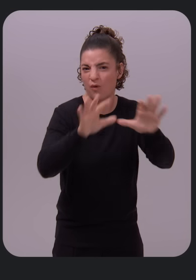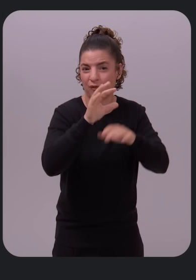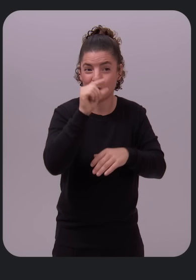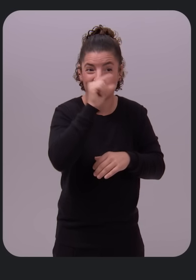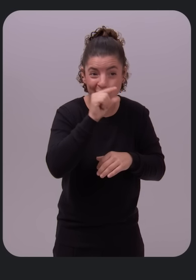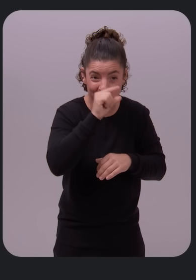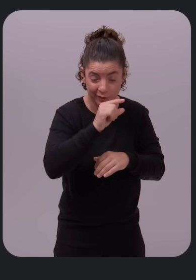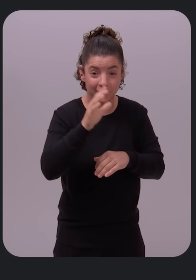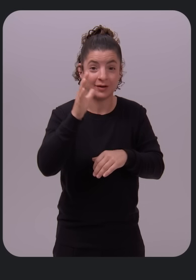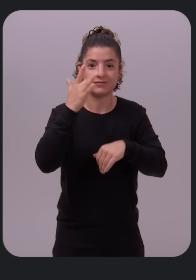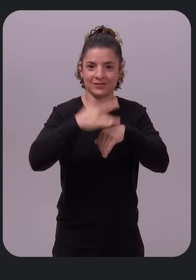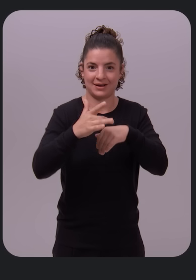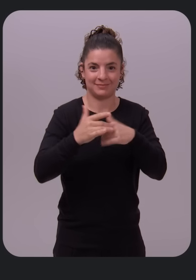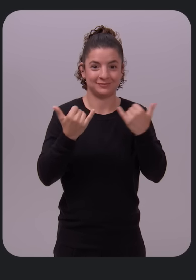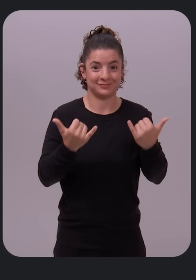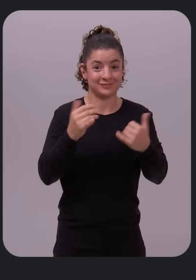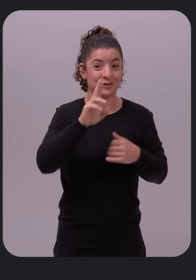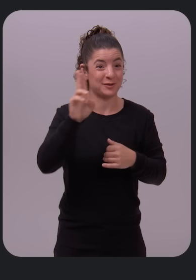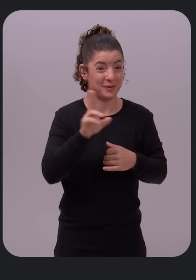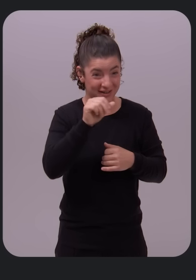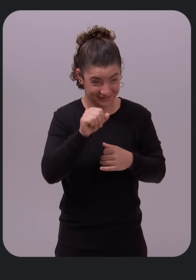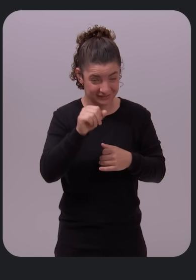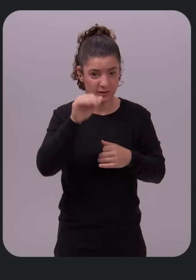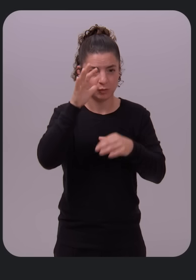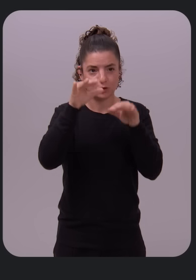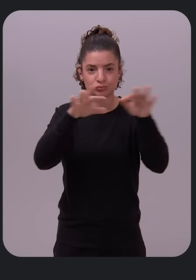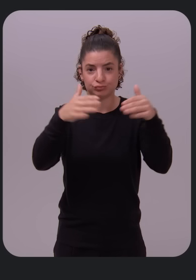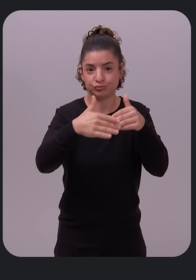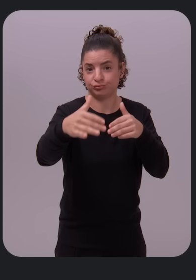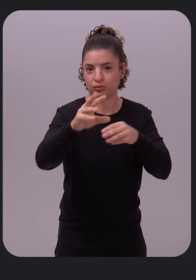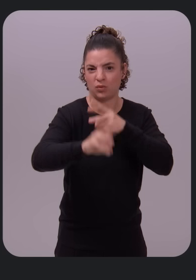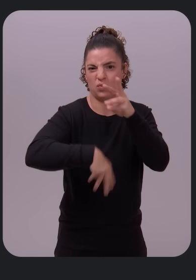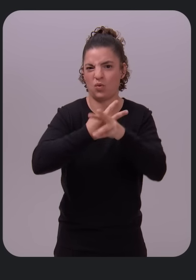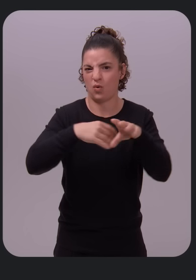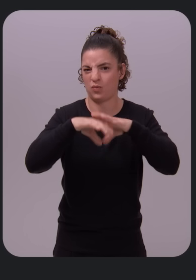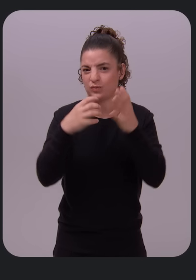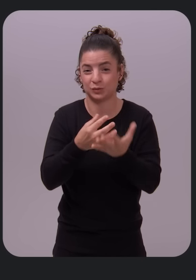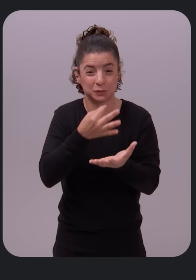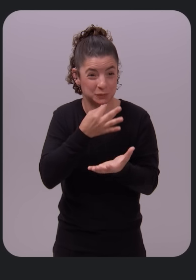It's available in the US today, and we'll be rolling it out globally soon.